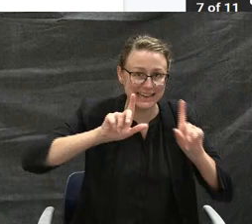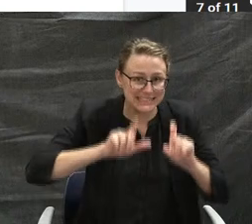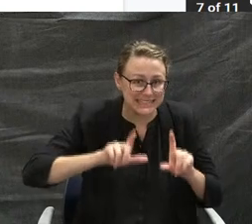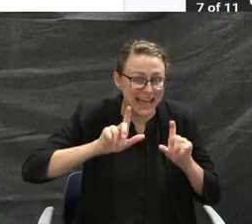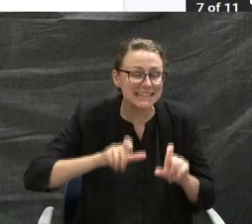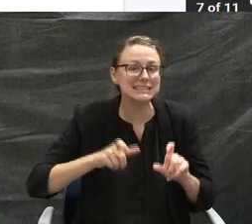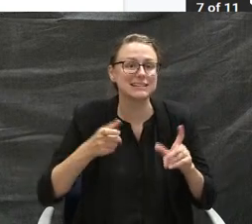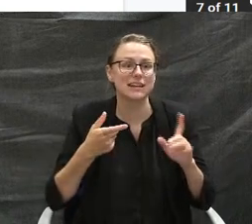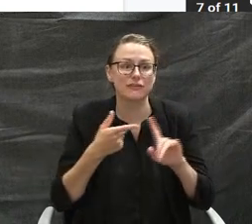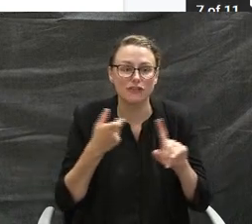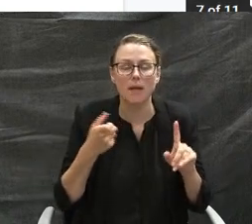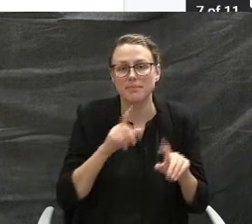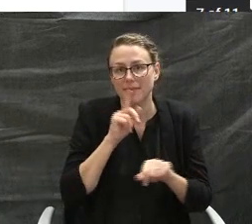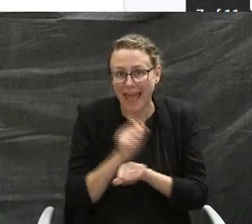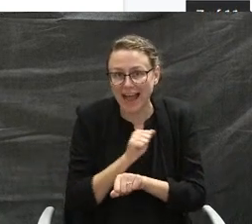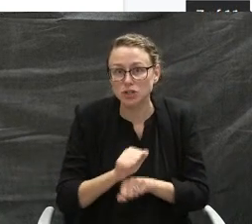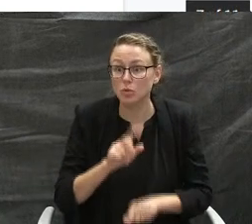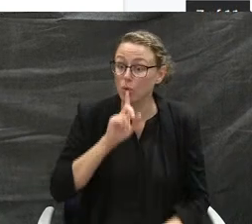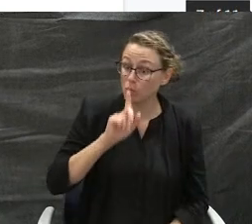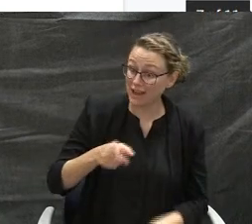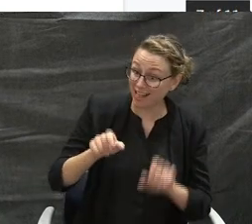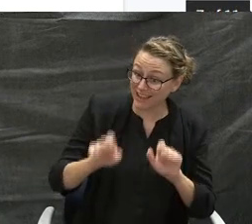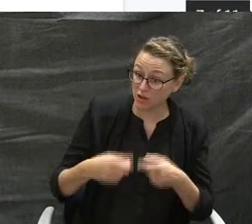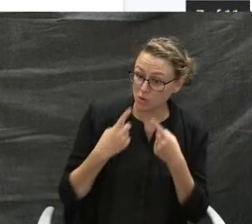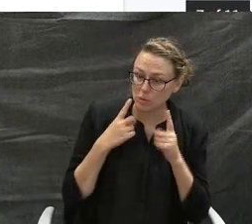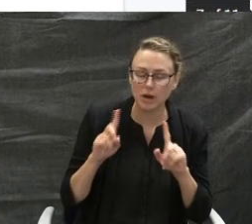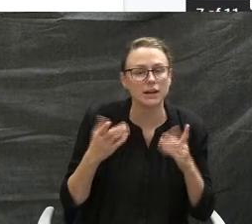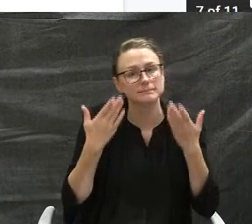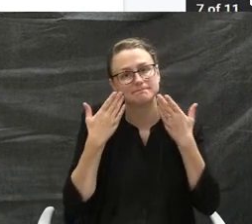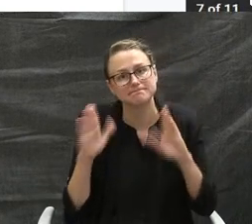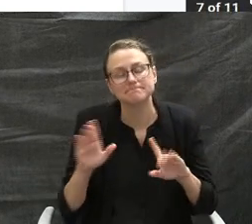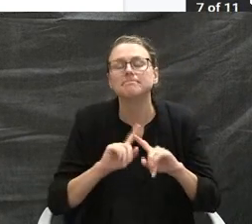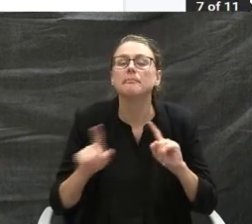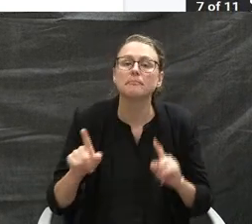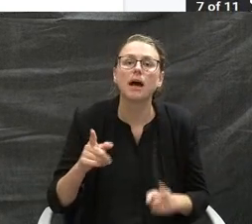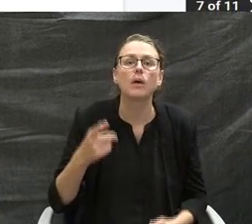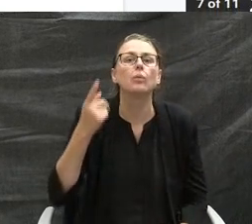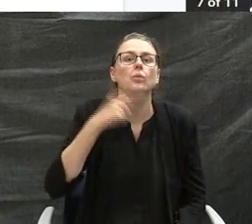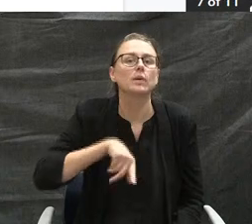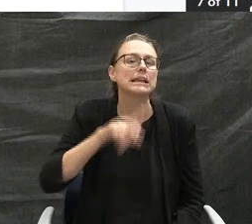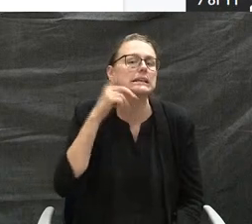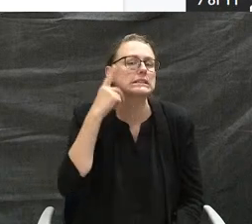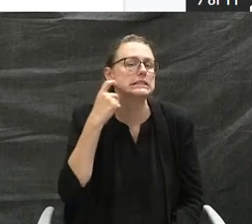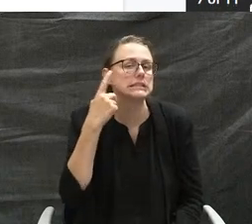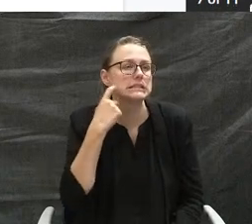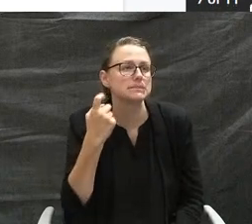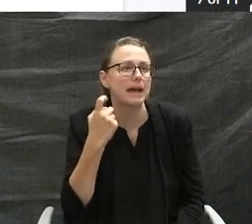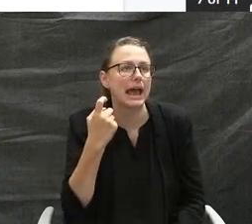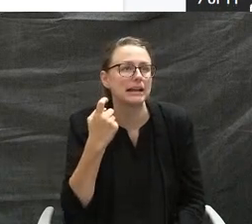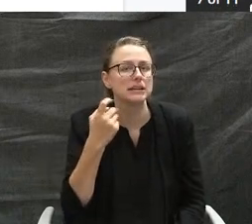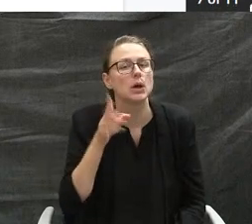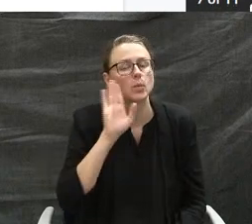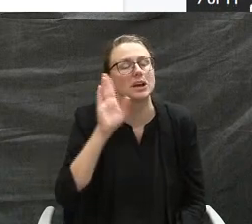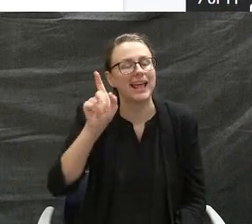fire of reality, and so this is something that we definitely suspect would probably have to undergo some changes.